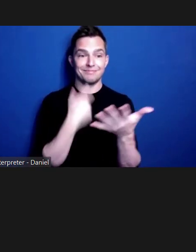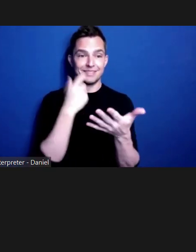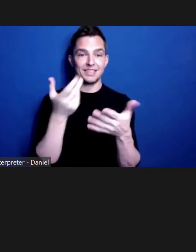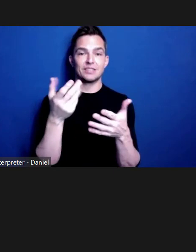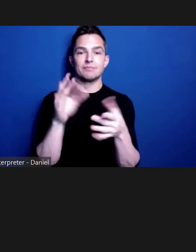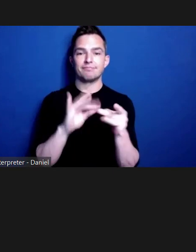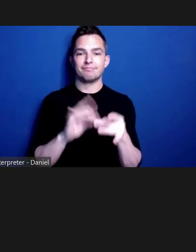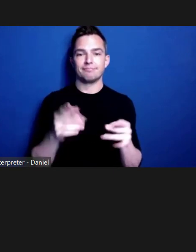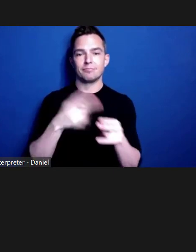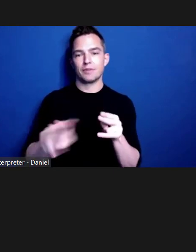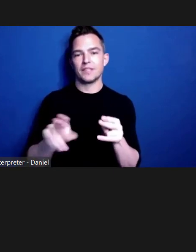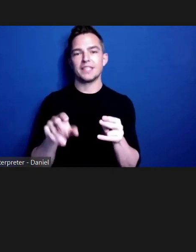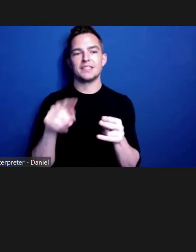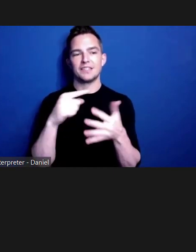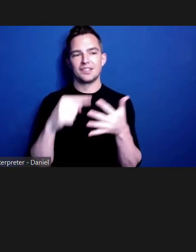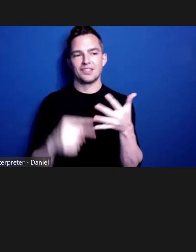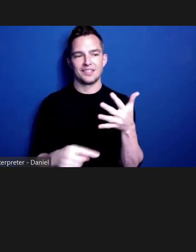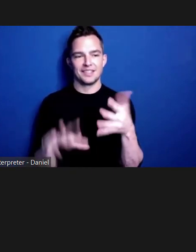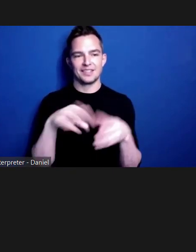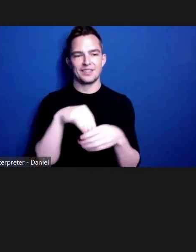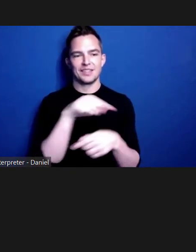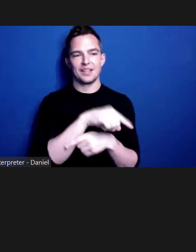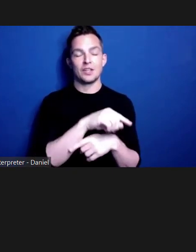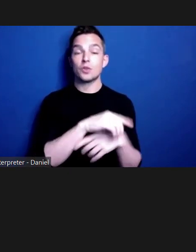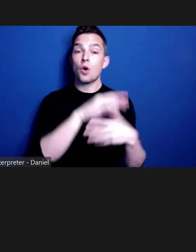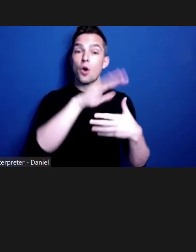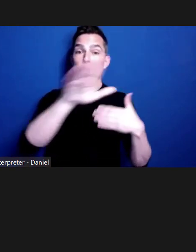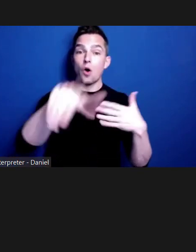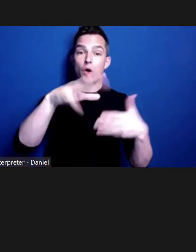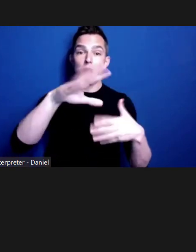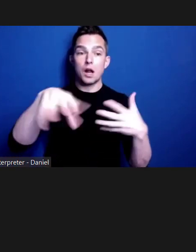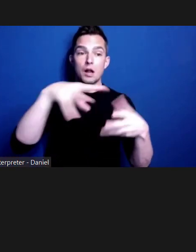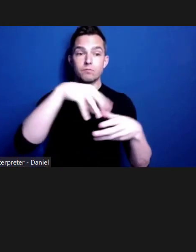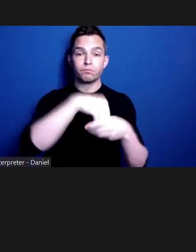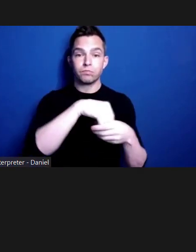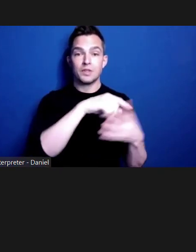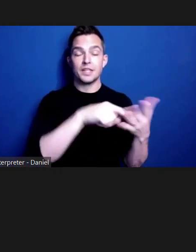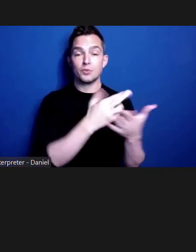So, let's put all of those resources into context, Terry.